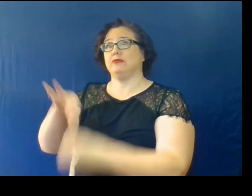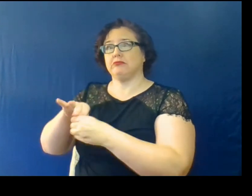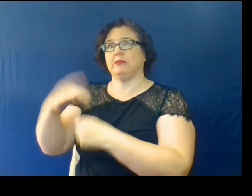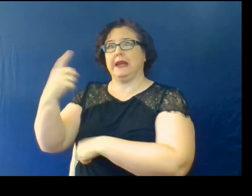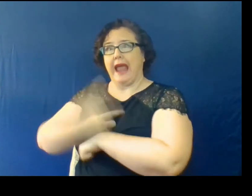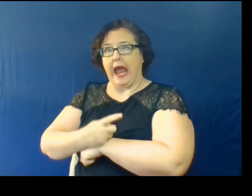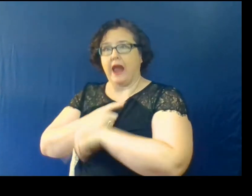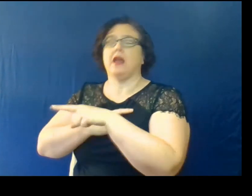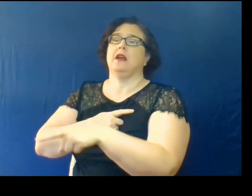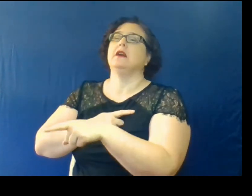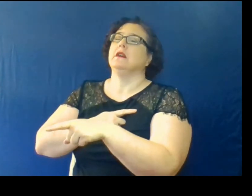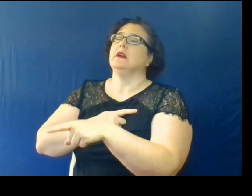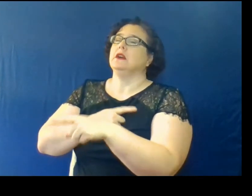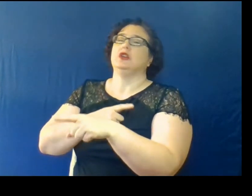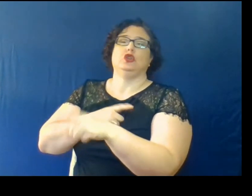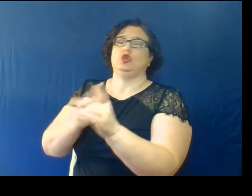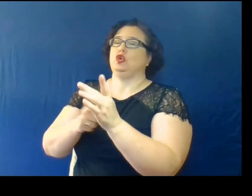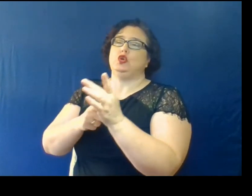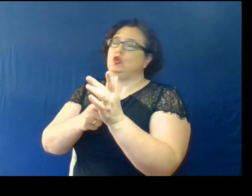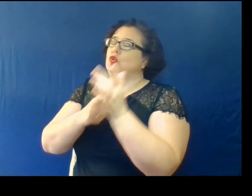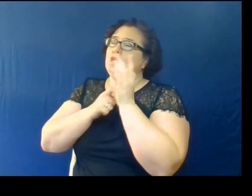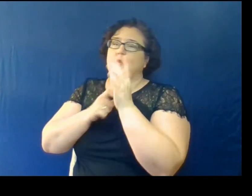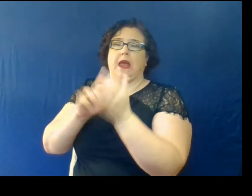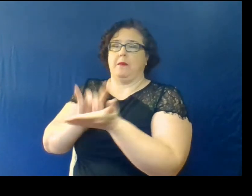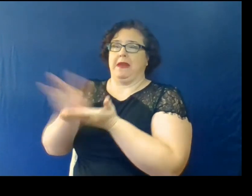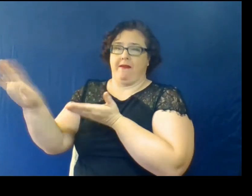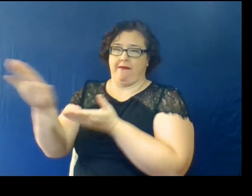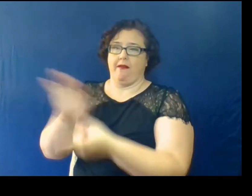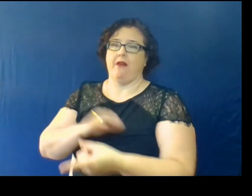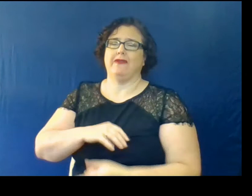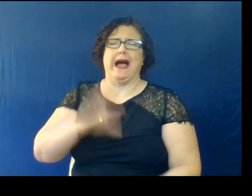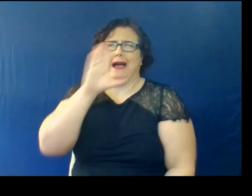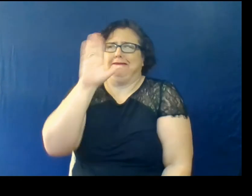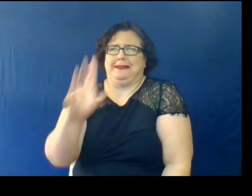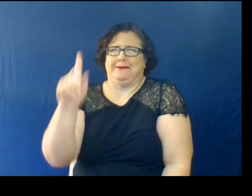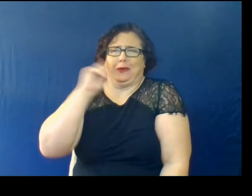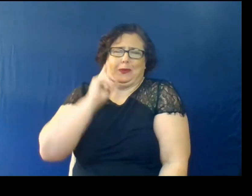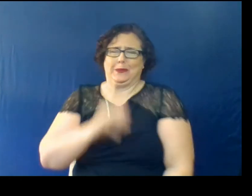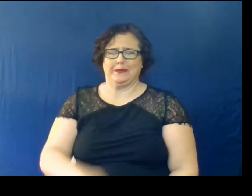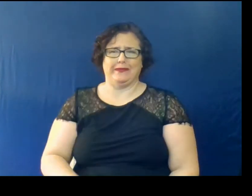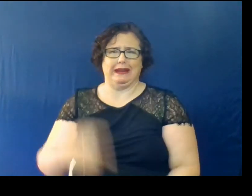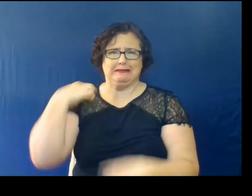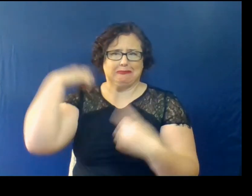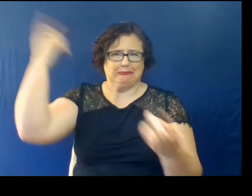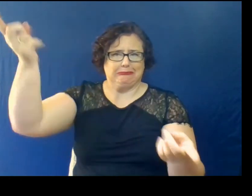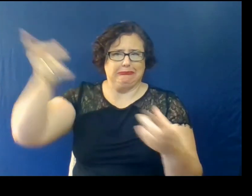the polls close. I think you know they would generally say okay people can join the line.